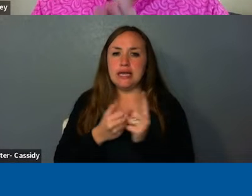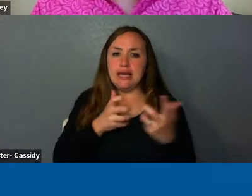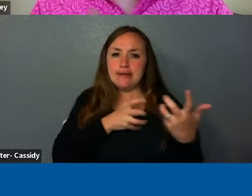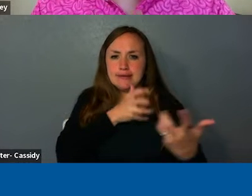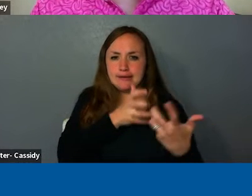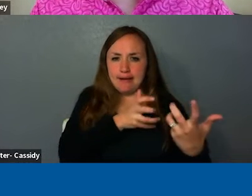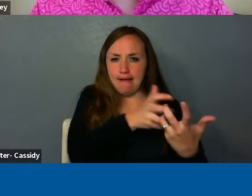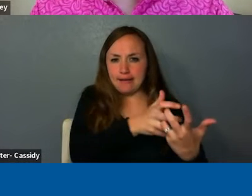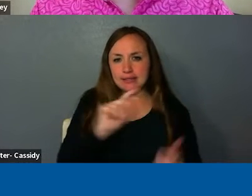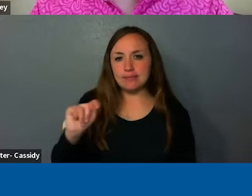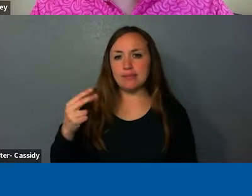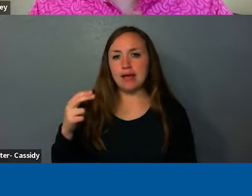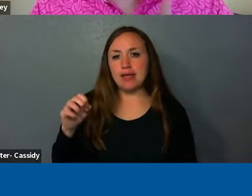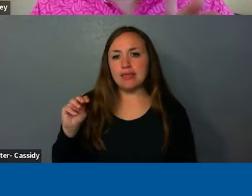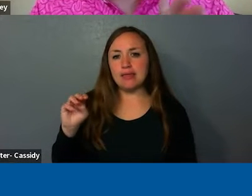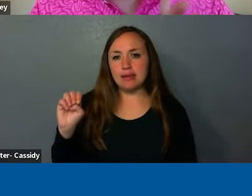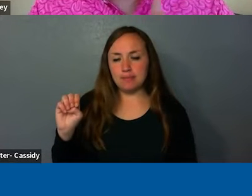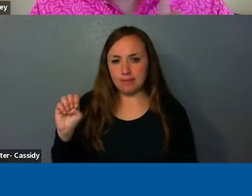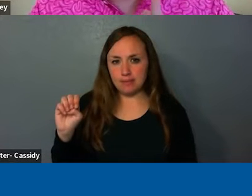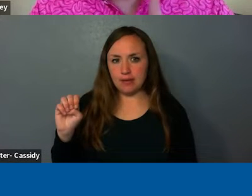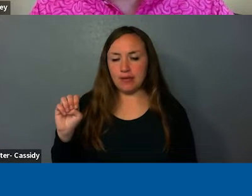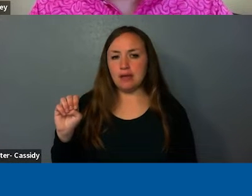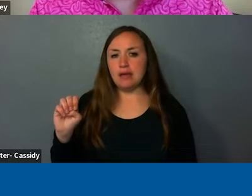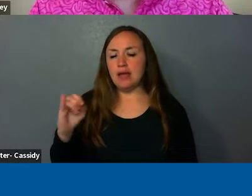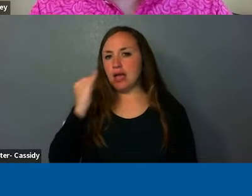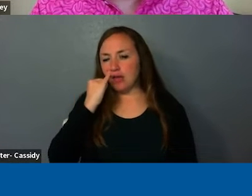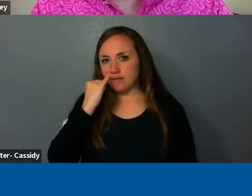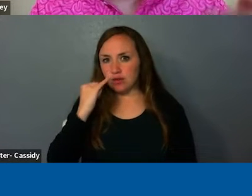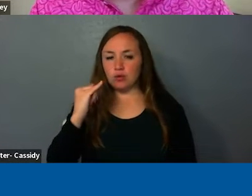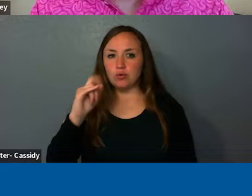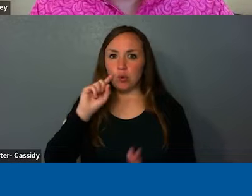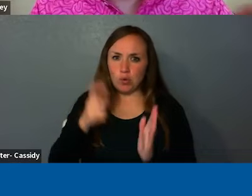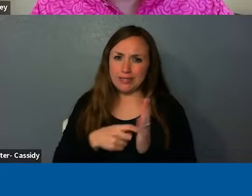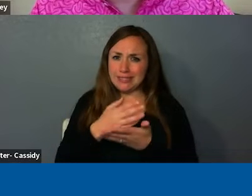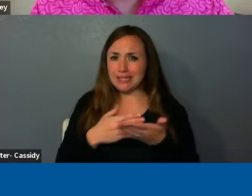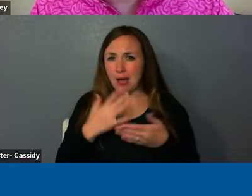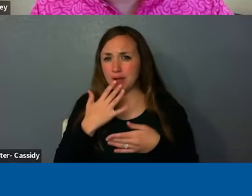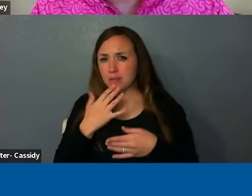and if you're observant, notice that some of these color combinations aren't actually WCAG AA compliant